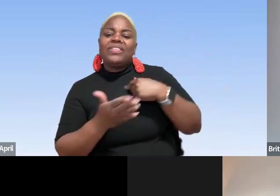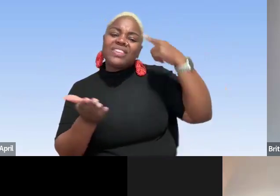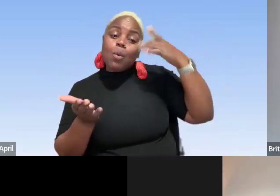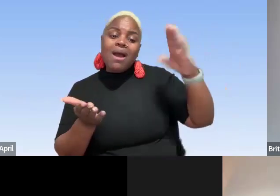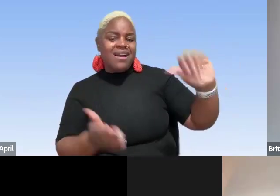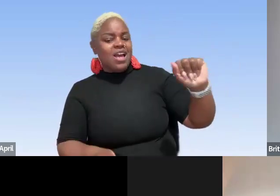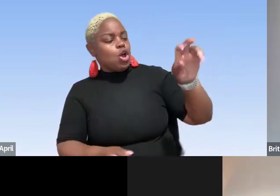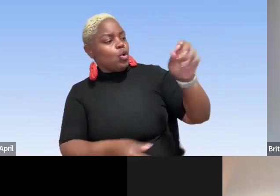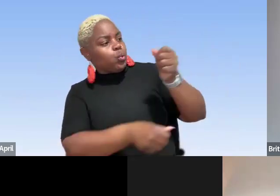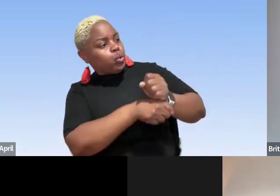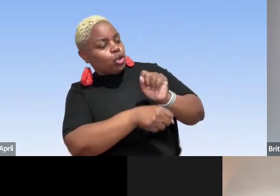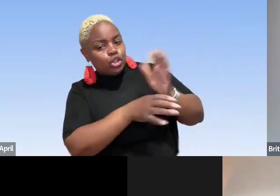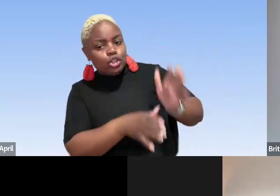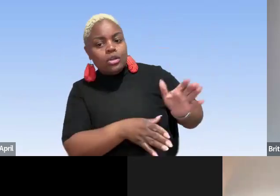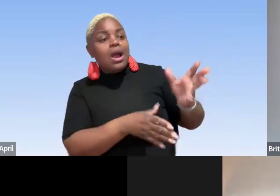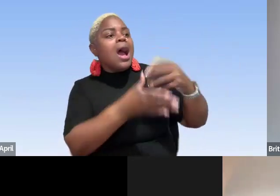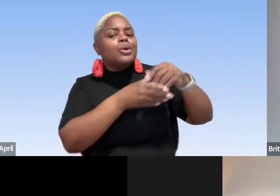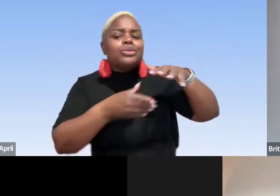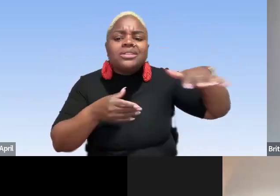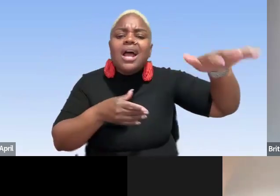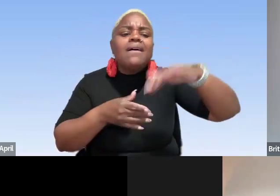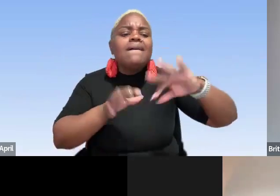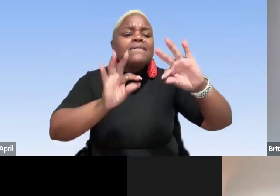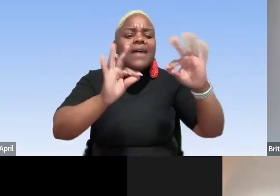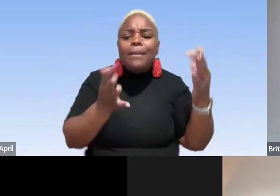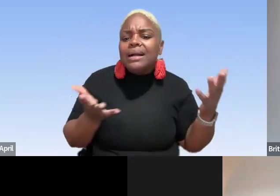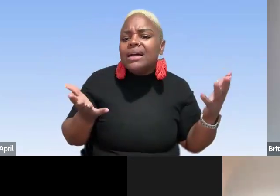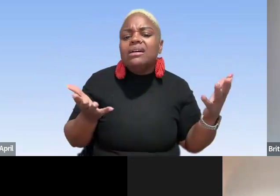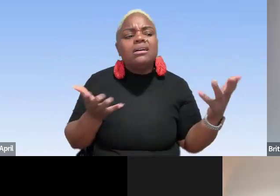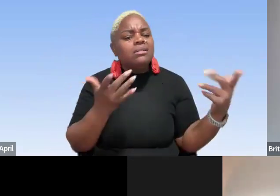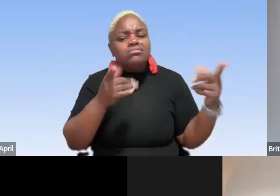outside, uh, of the family, as a right, as, as something